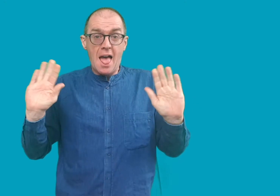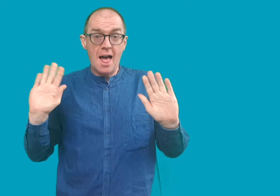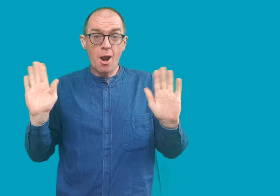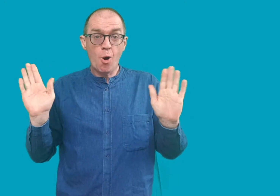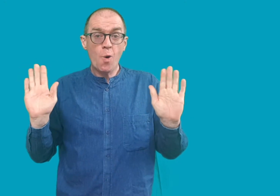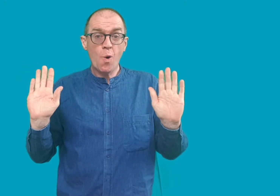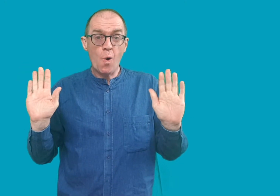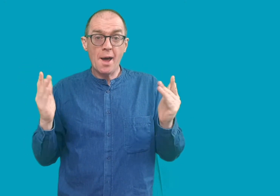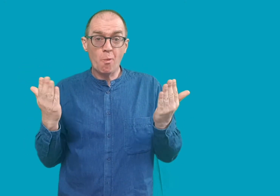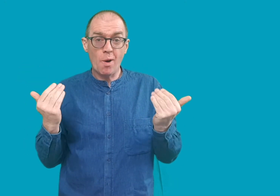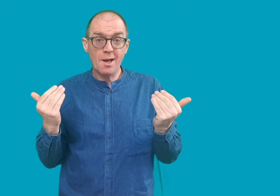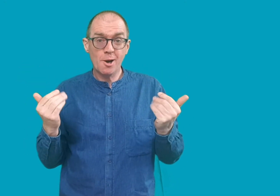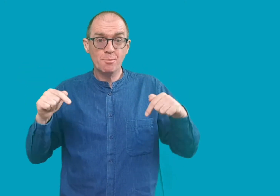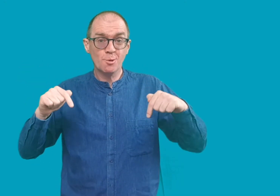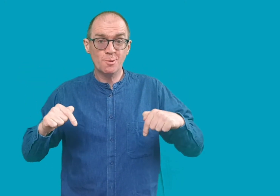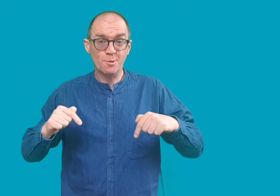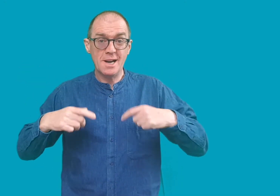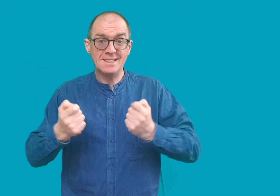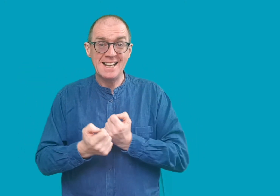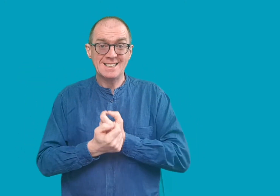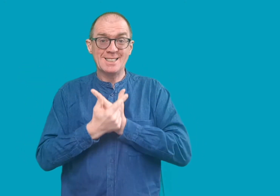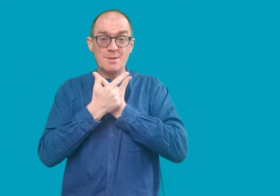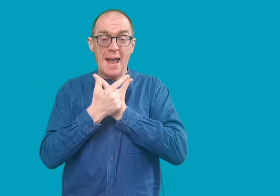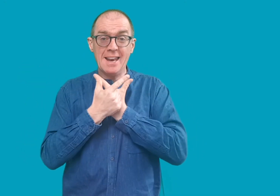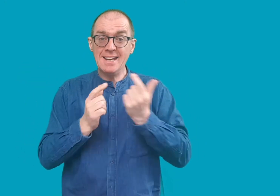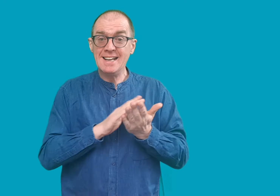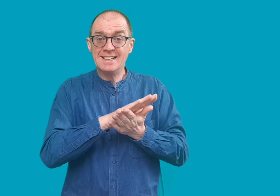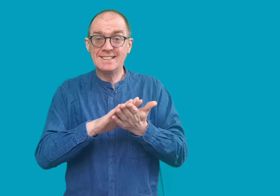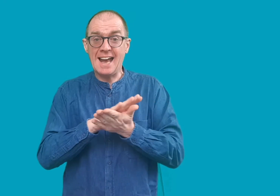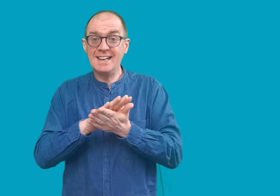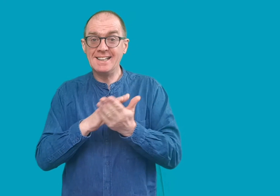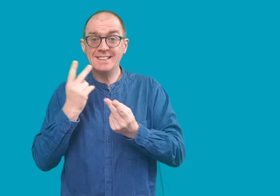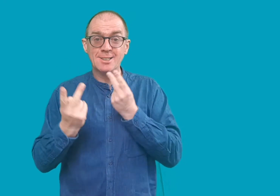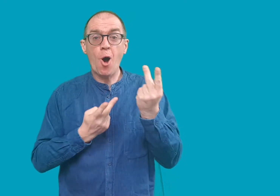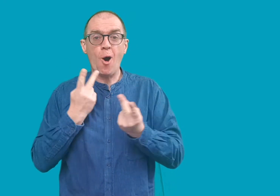Hello and welcome to today's smiley signing song!